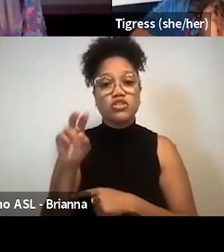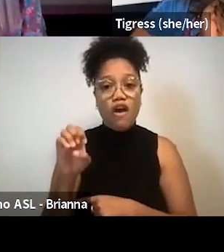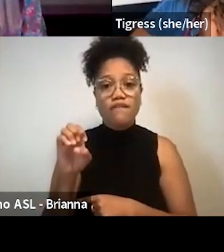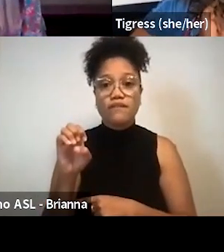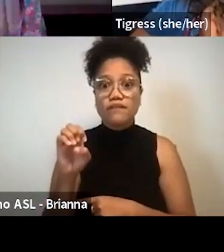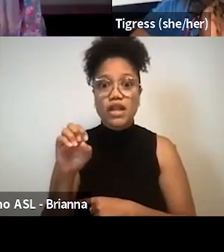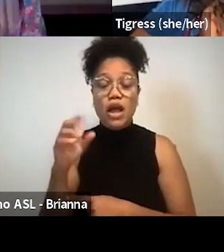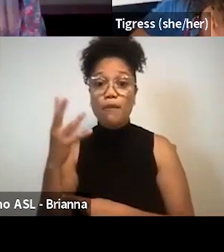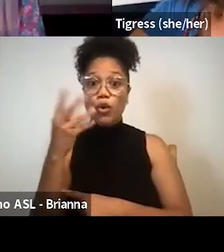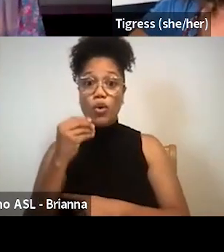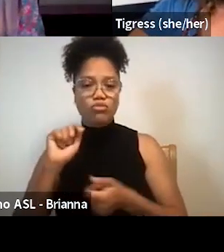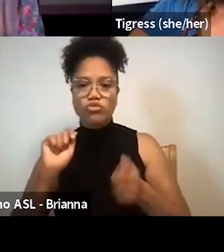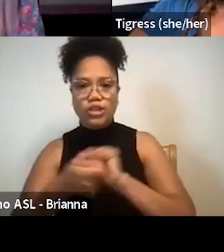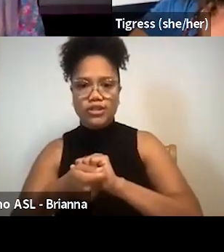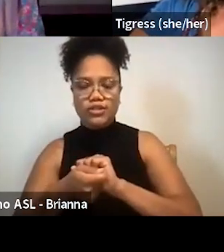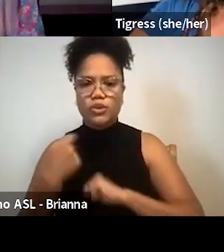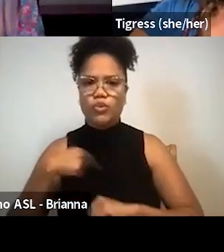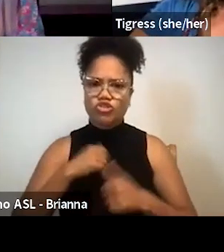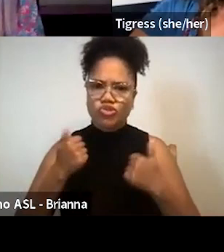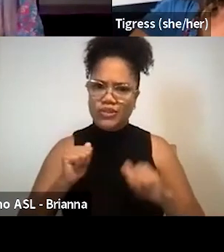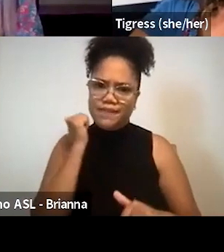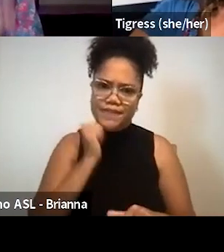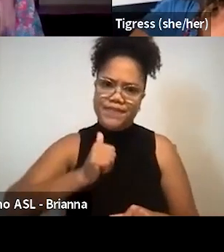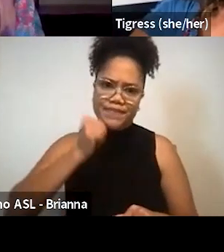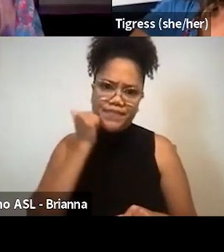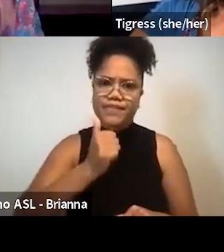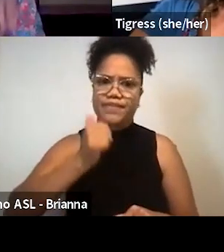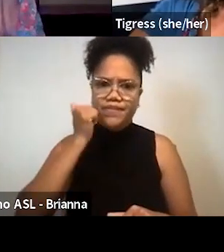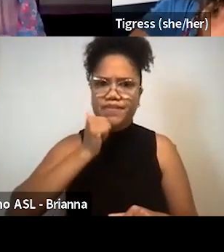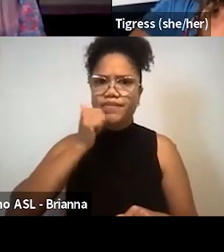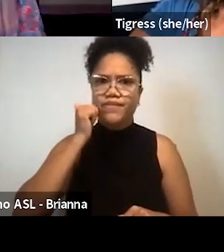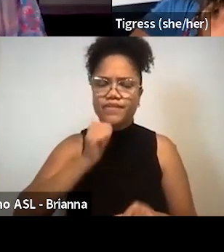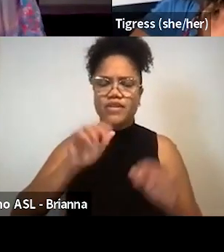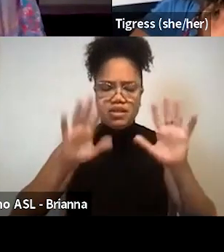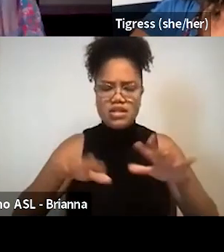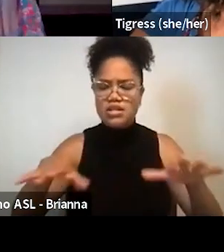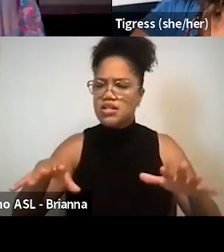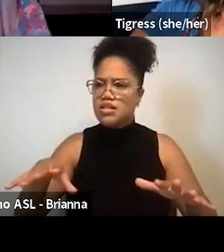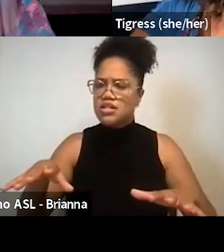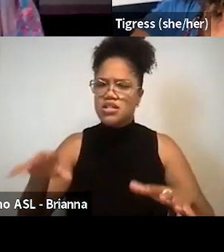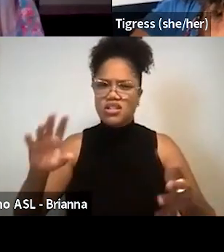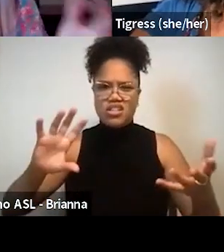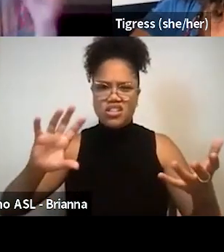And what we're constantly trying to do every day is to, you know, identify those toxic forces that are,